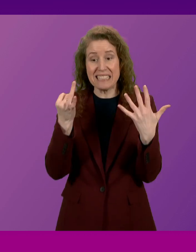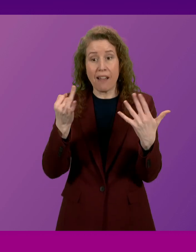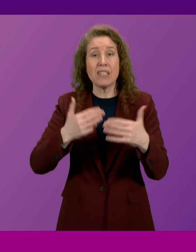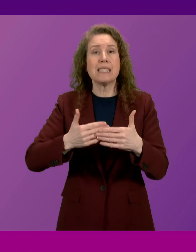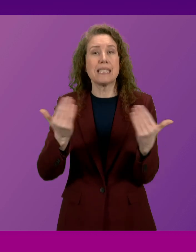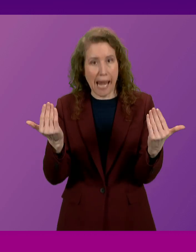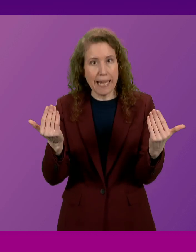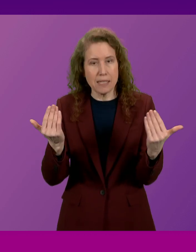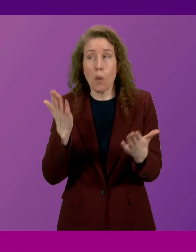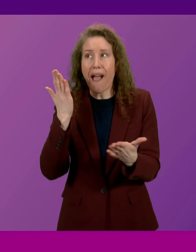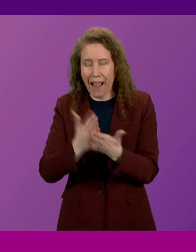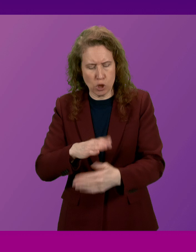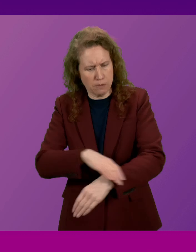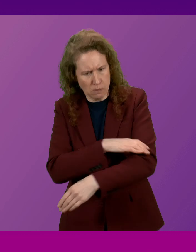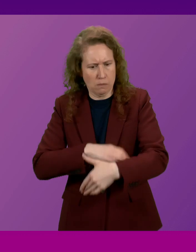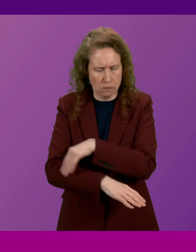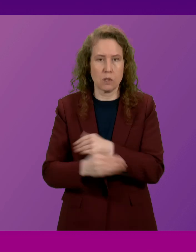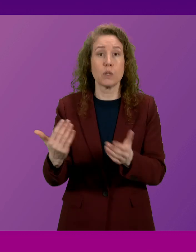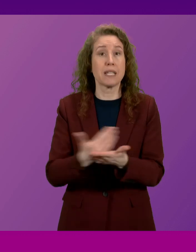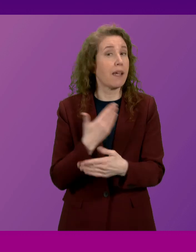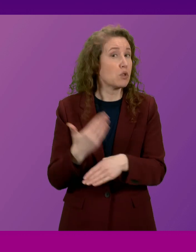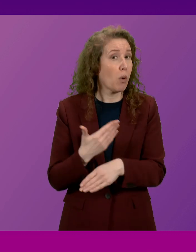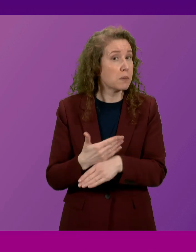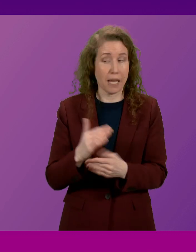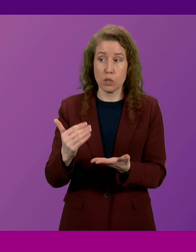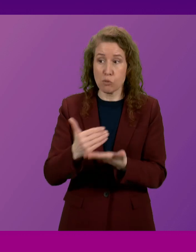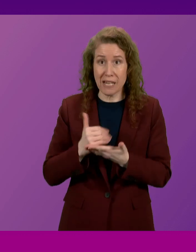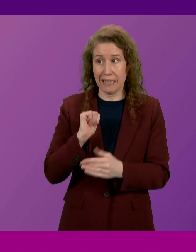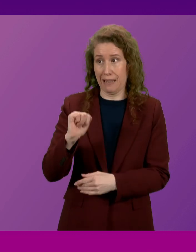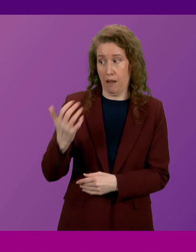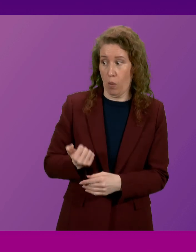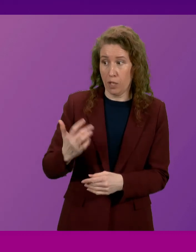to take action to save jobs and protect livelihoods in Dundee?